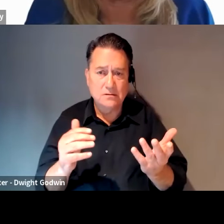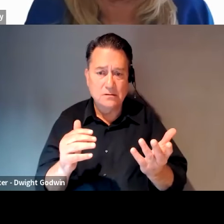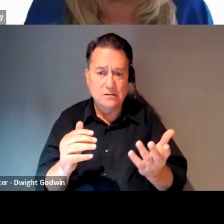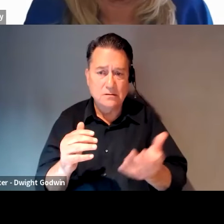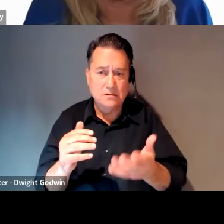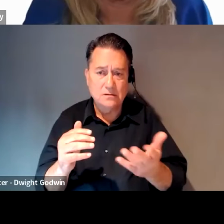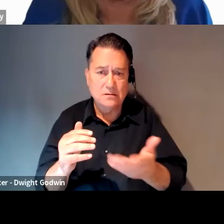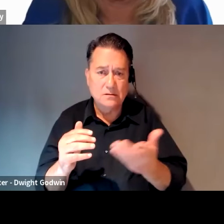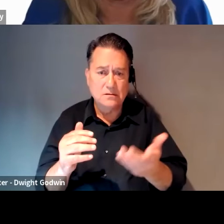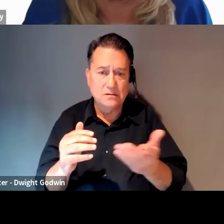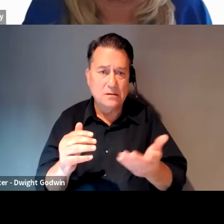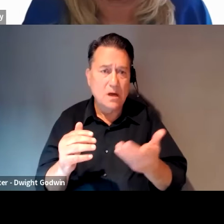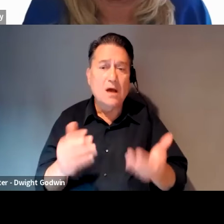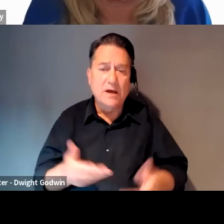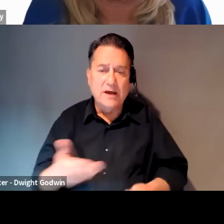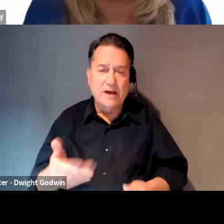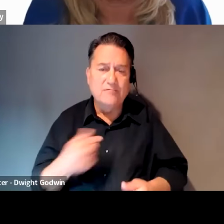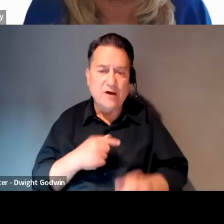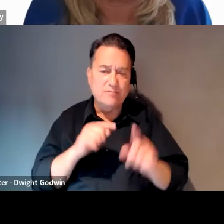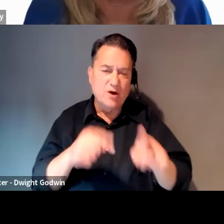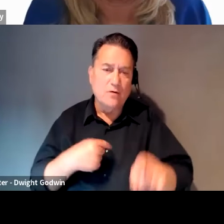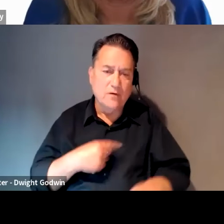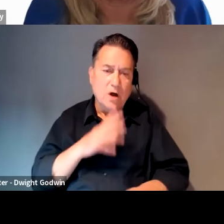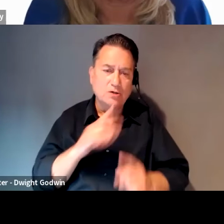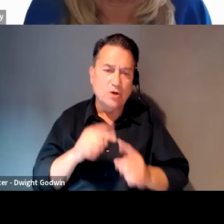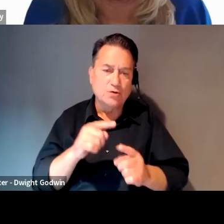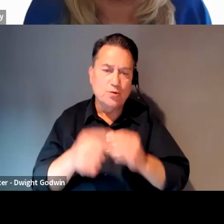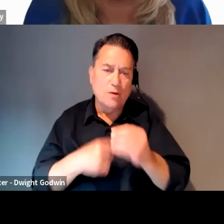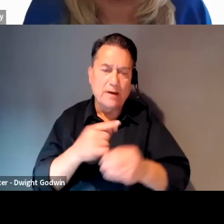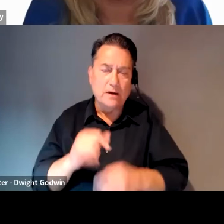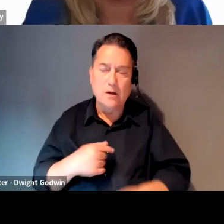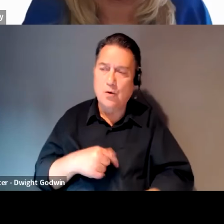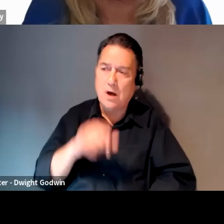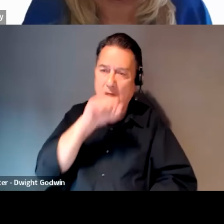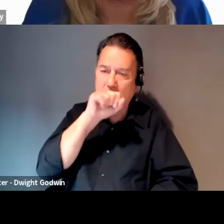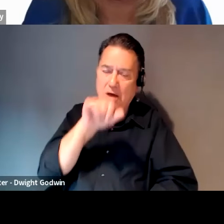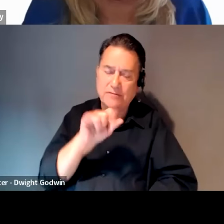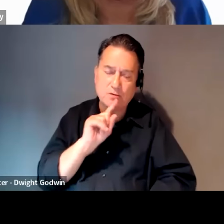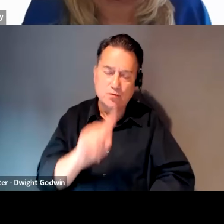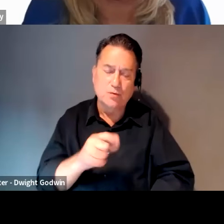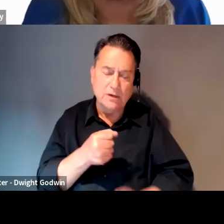Invite me over, I'll talk about it. I love that, Judge, that really hit home for me.